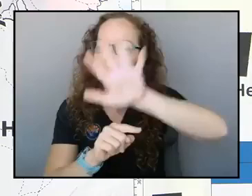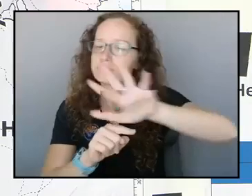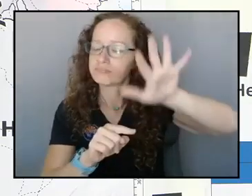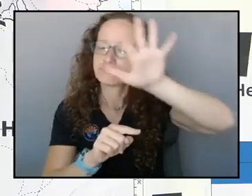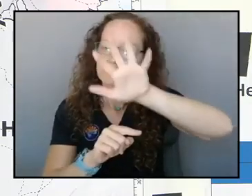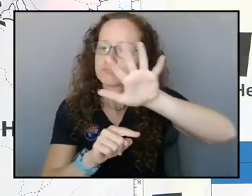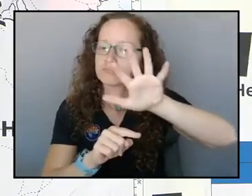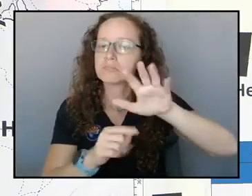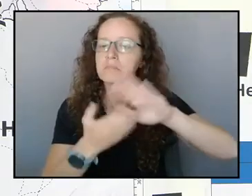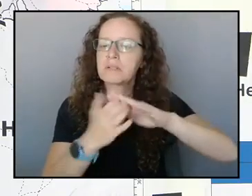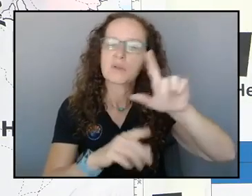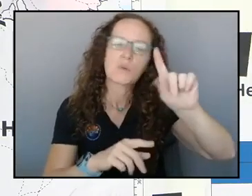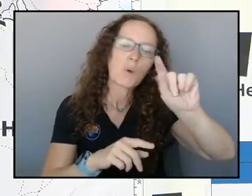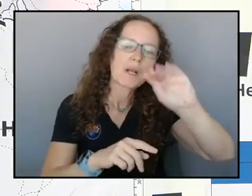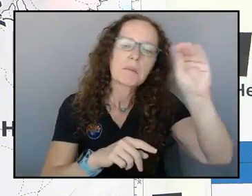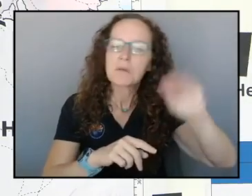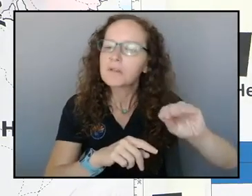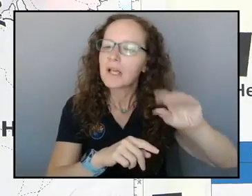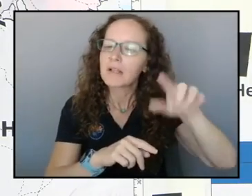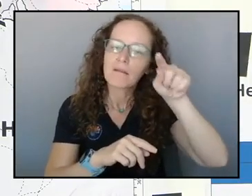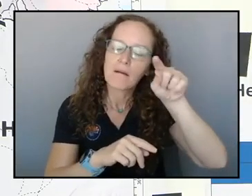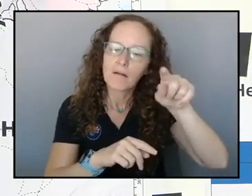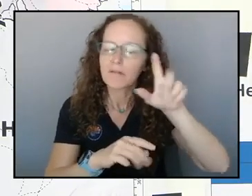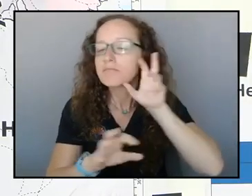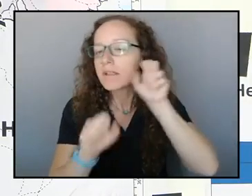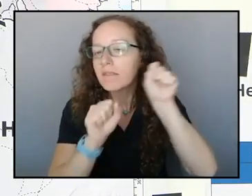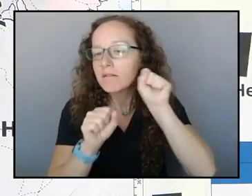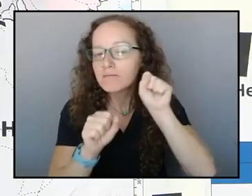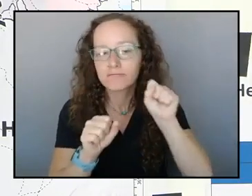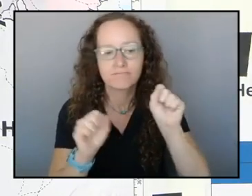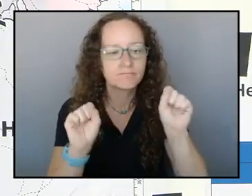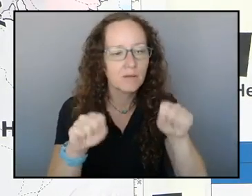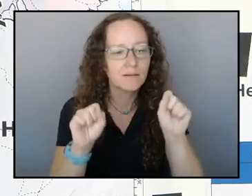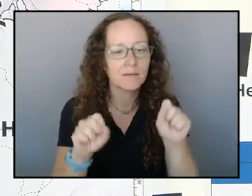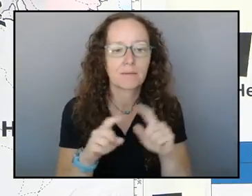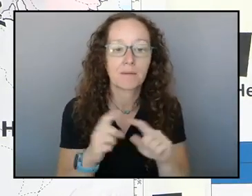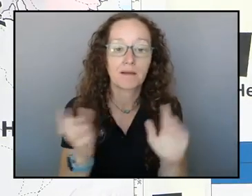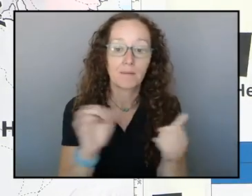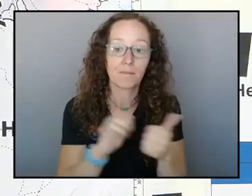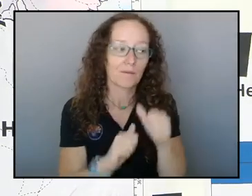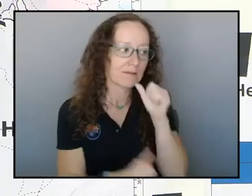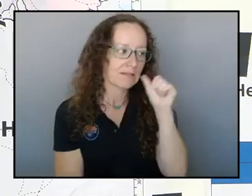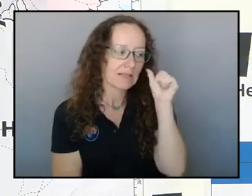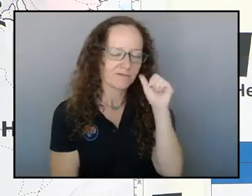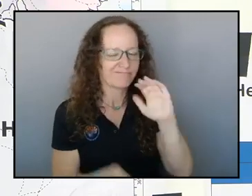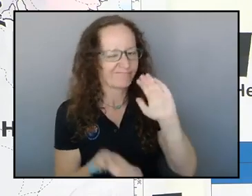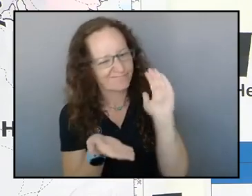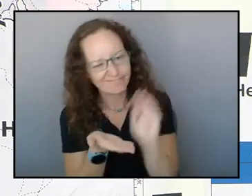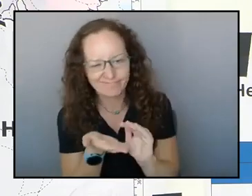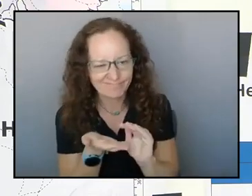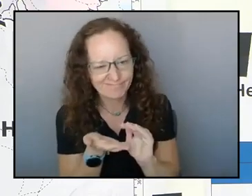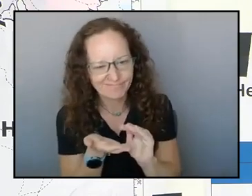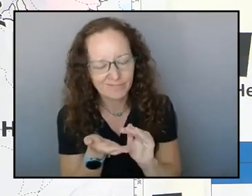up there but these are not looking nearly as robust as what we saw yesterday so more likely spotty storms that